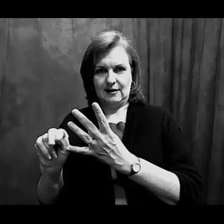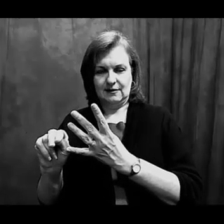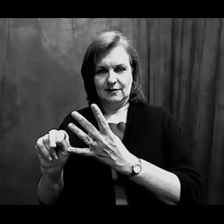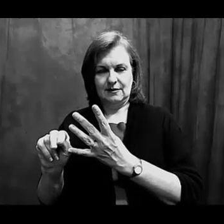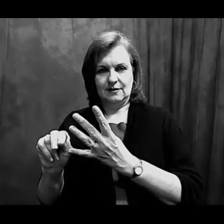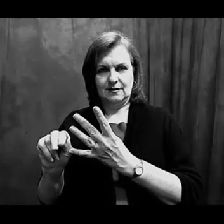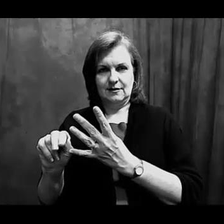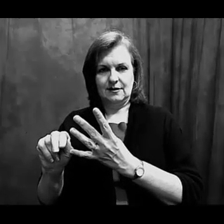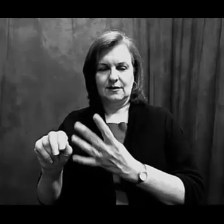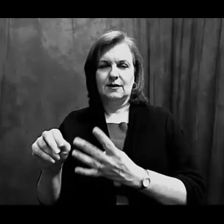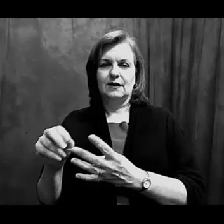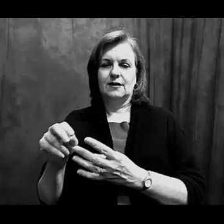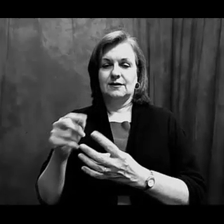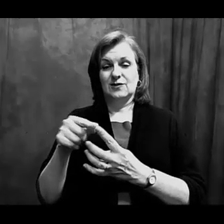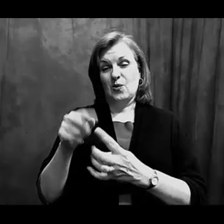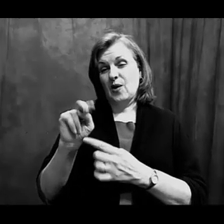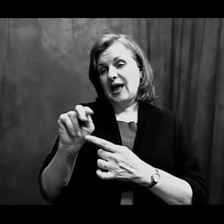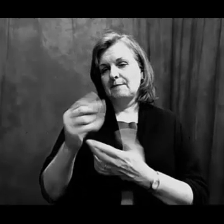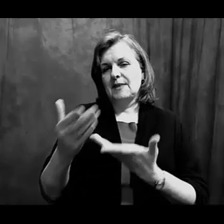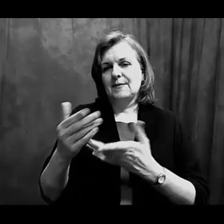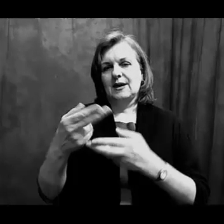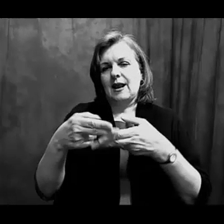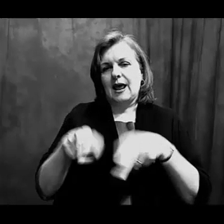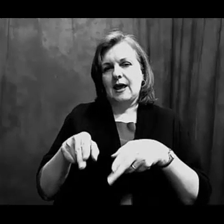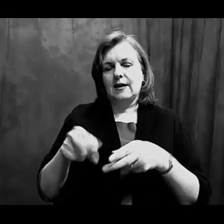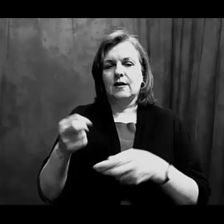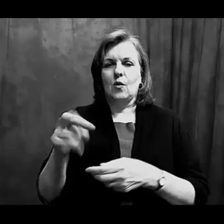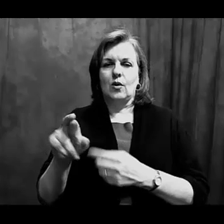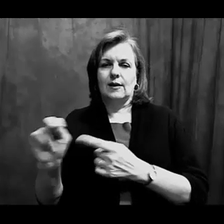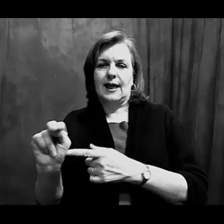so that we can take "n" as an egg